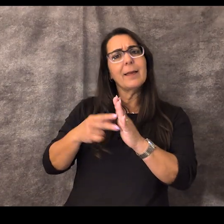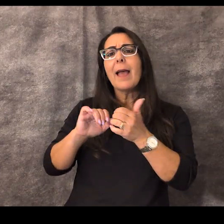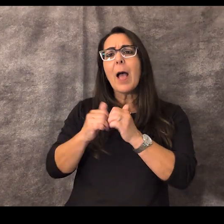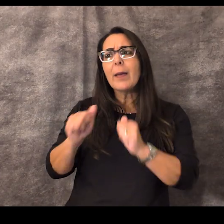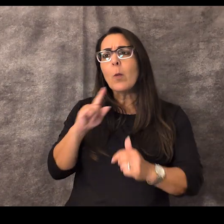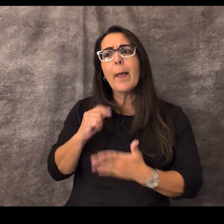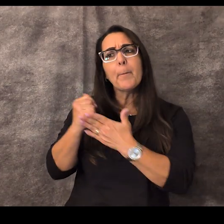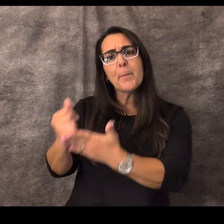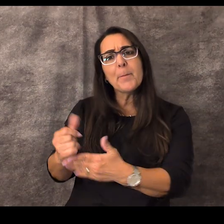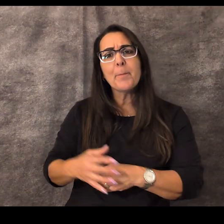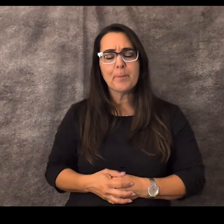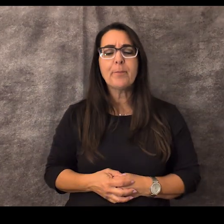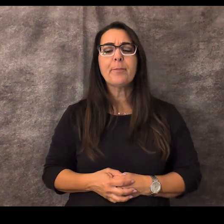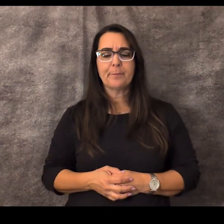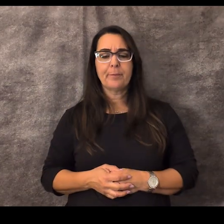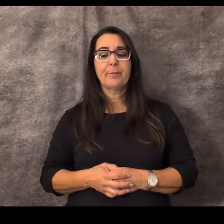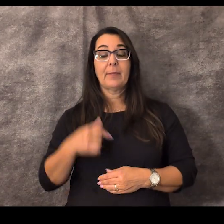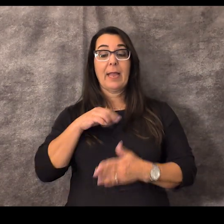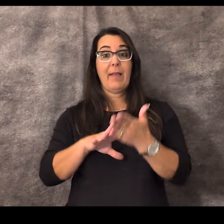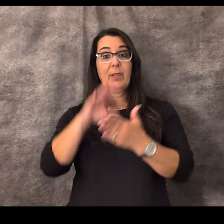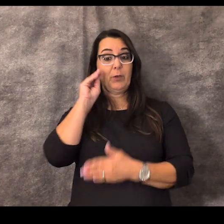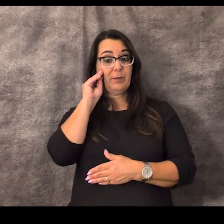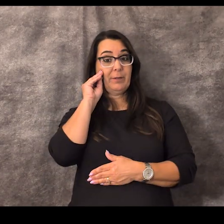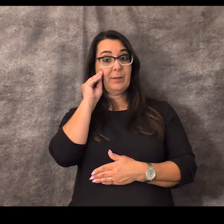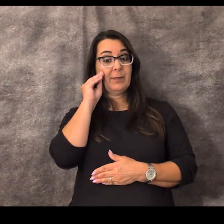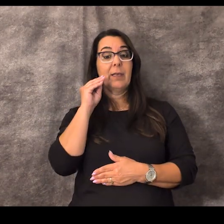(Rachel) I learned that not talking is a communication.